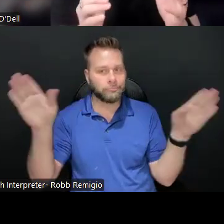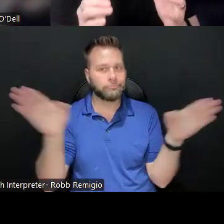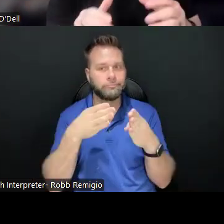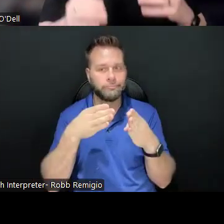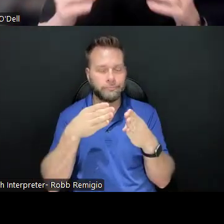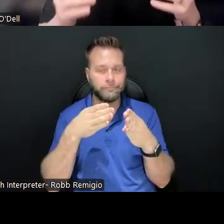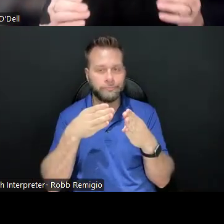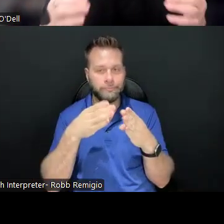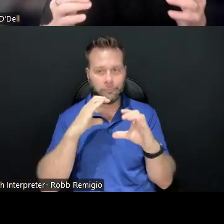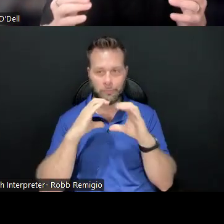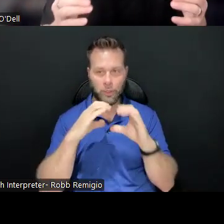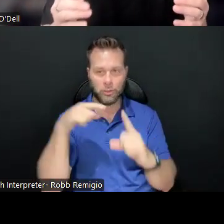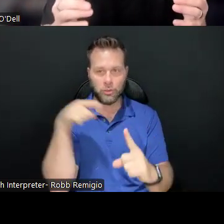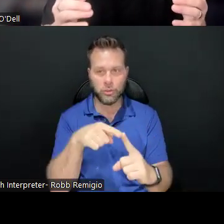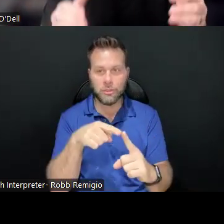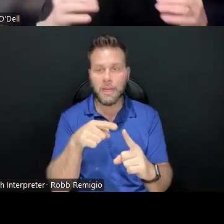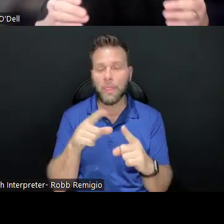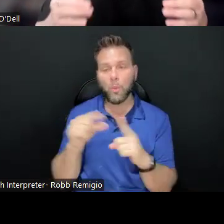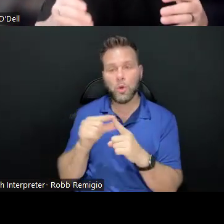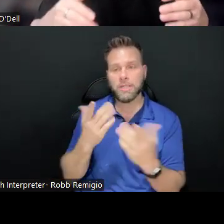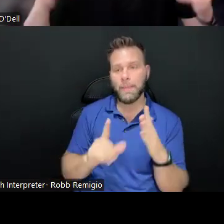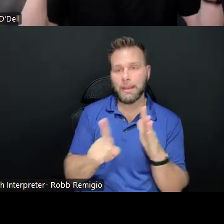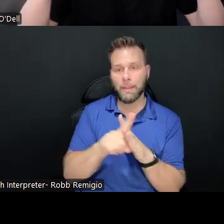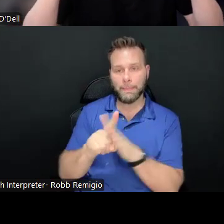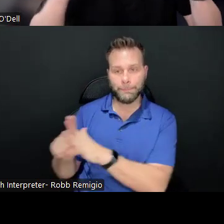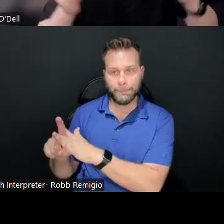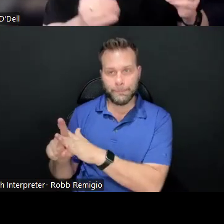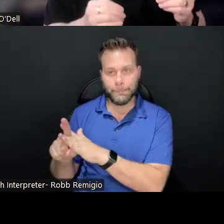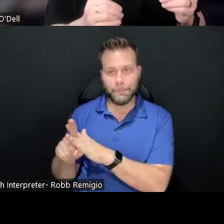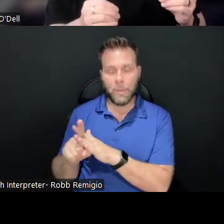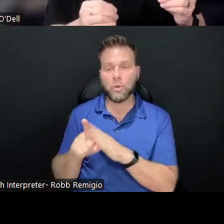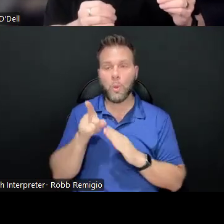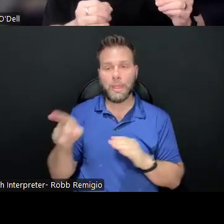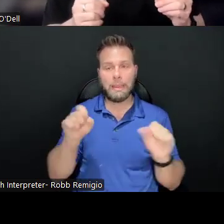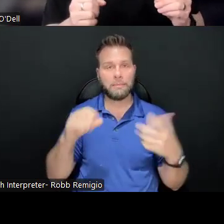narrow down the area of communication and the words likely to appear so they can